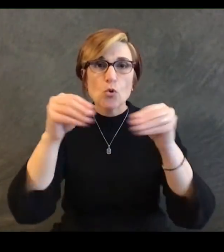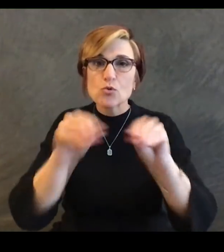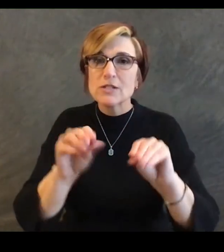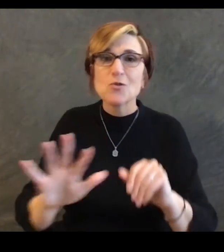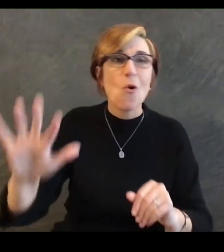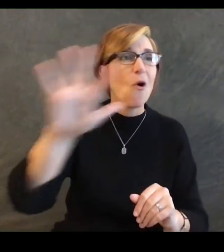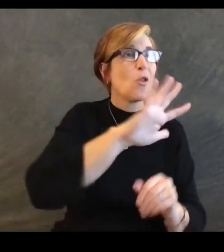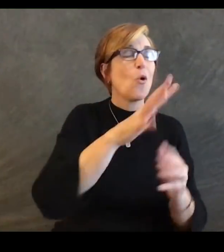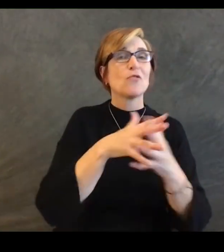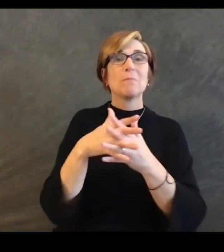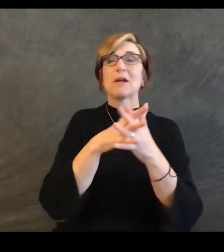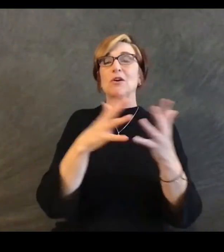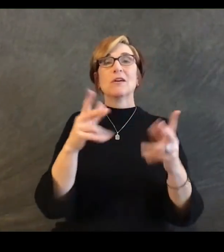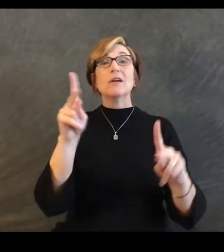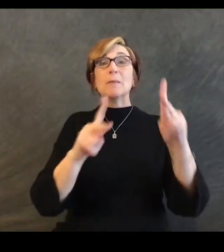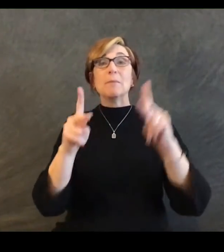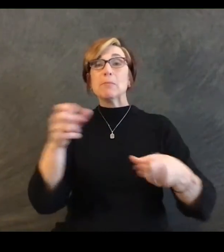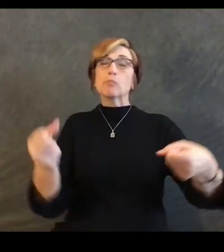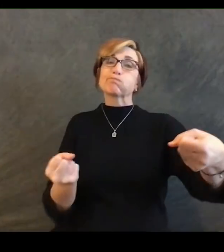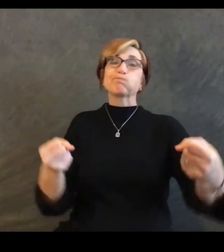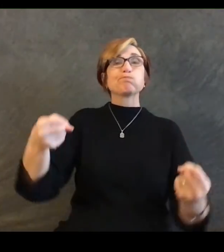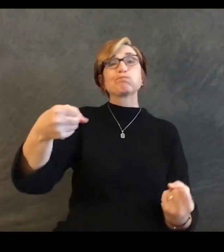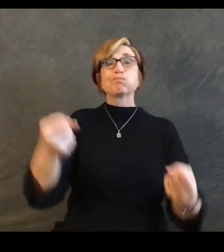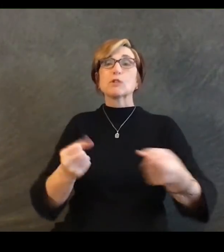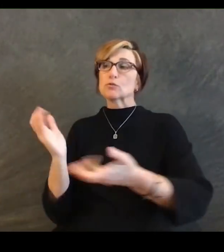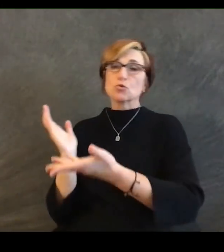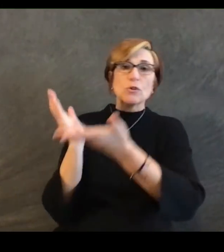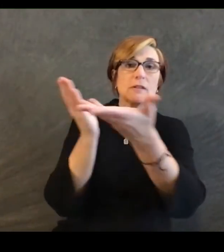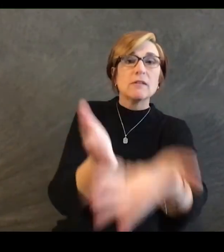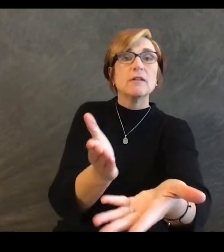highways and byways every day to keep that food supply rolling and rolling